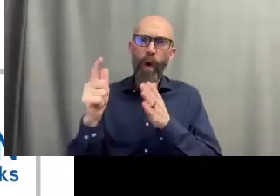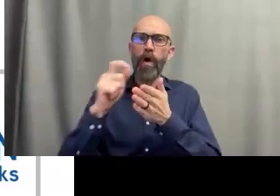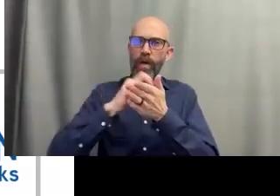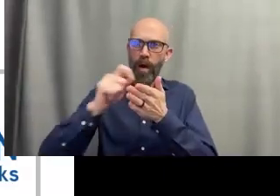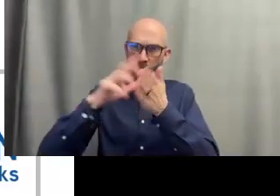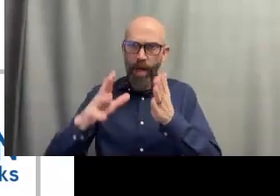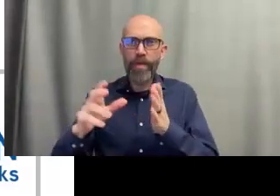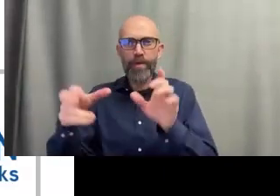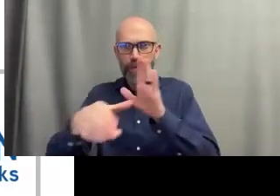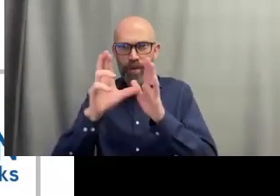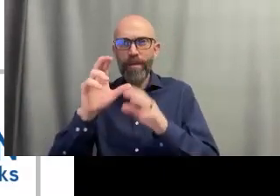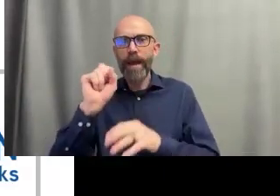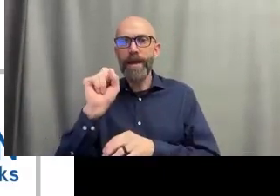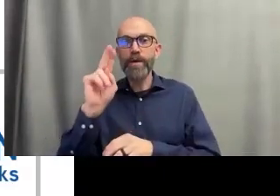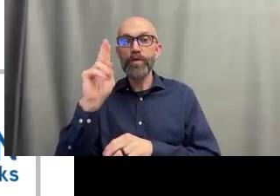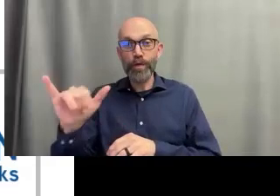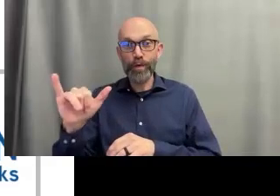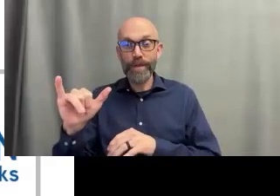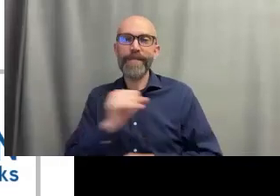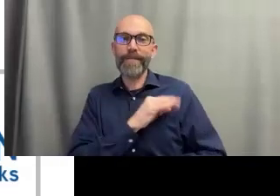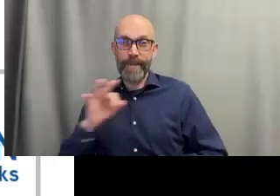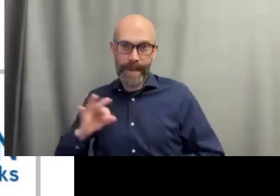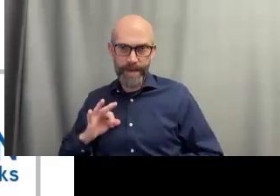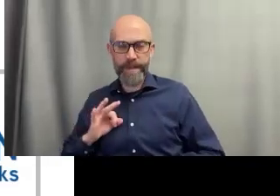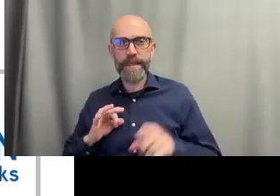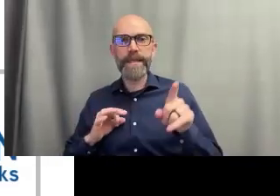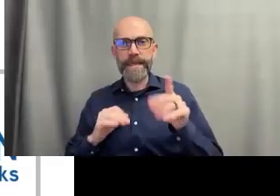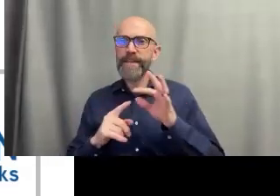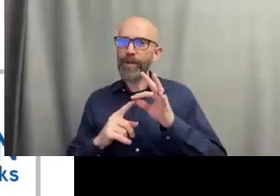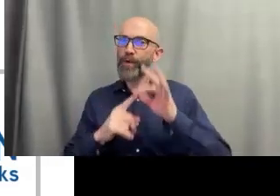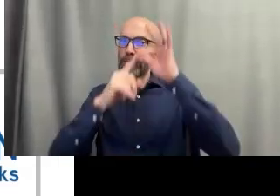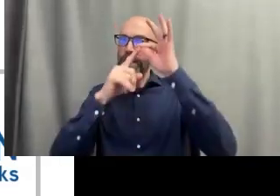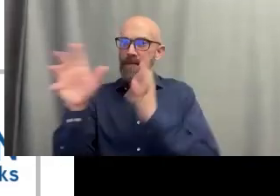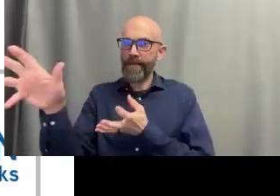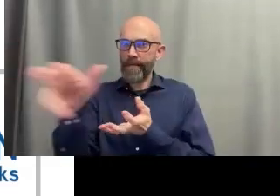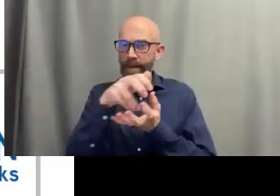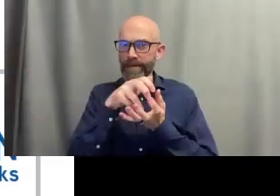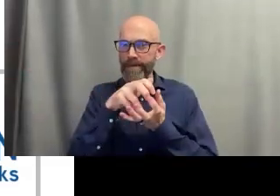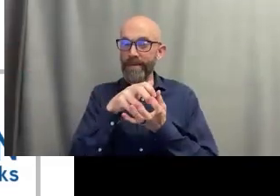So this is, pretty unique collection. You probably won't find a lot of these materials anywhere else,